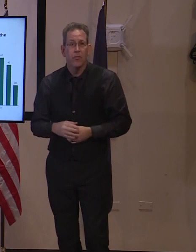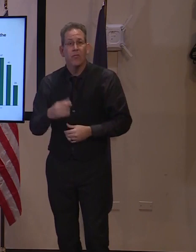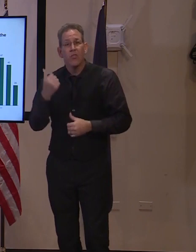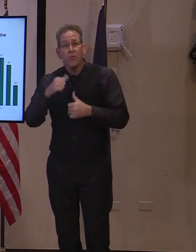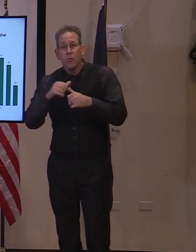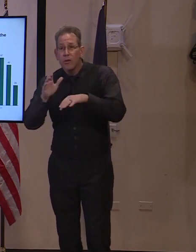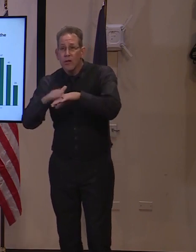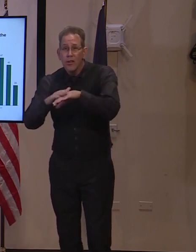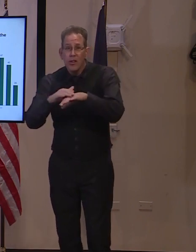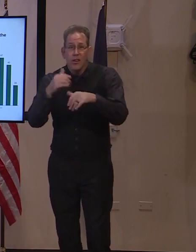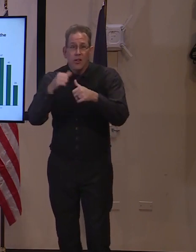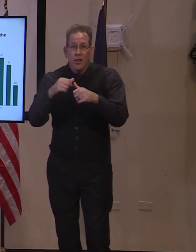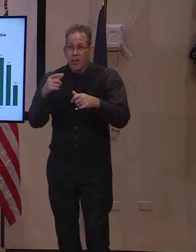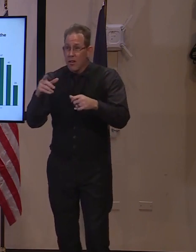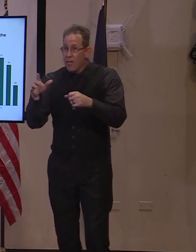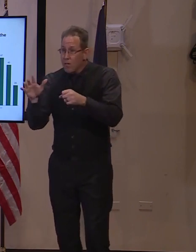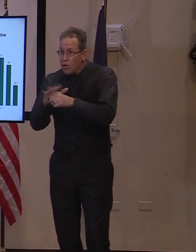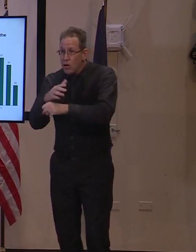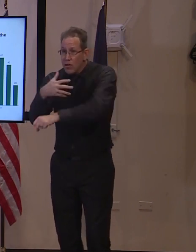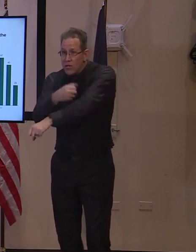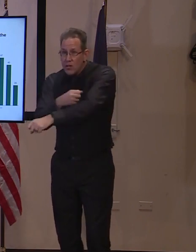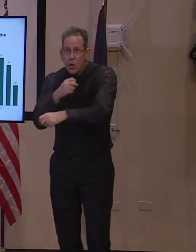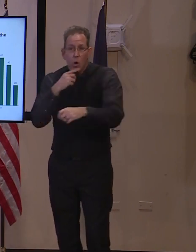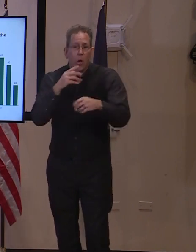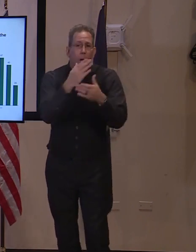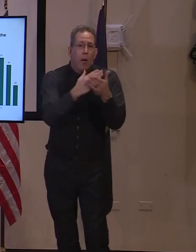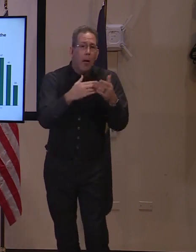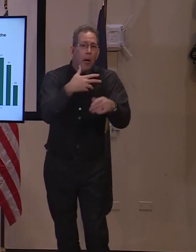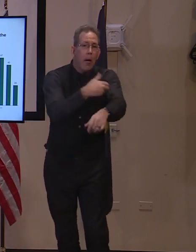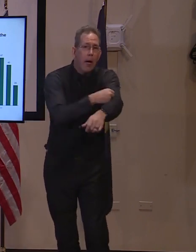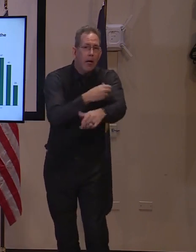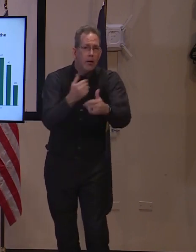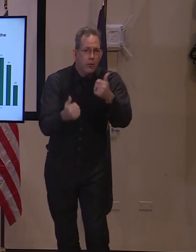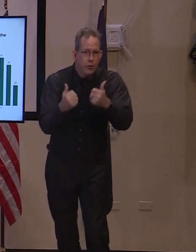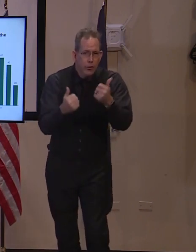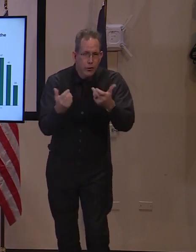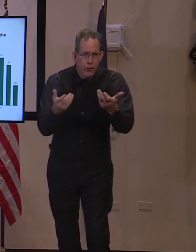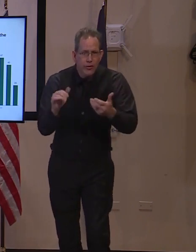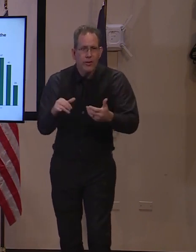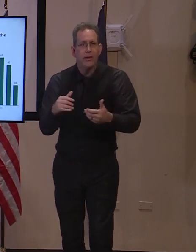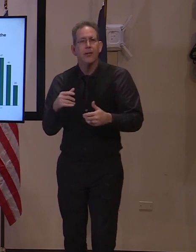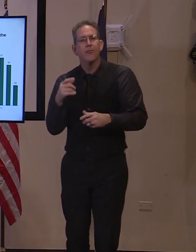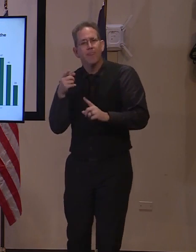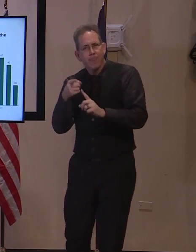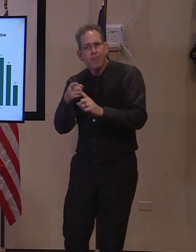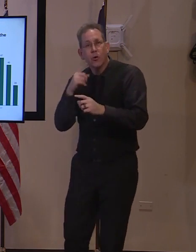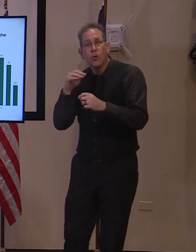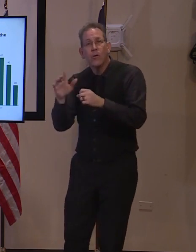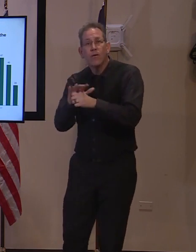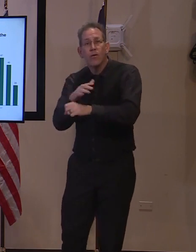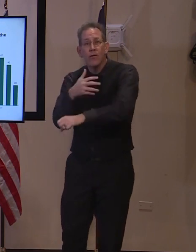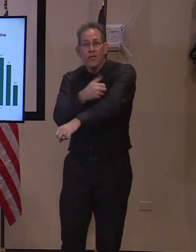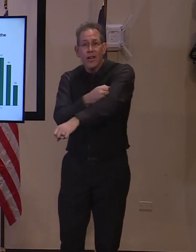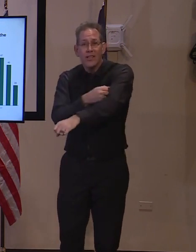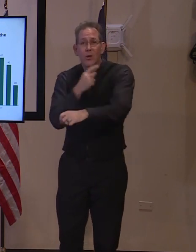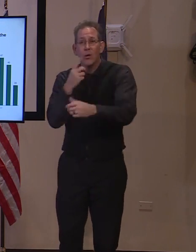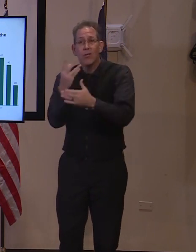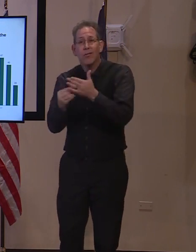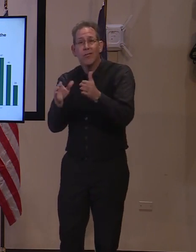and boosted compared to those who are not fully vaccinated. Another trend that we're seeing in the fatality data is just when you look at the raw number